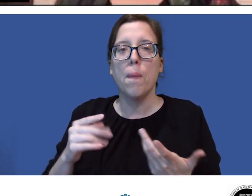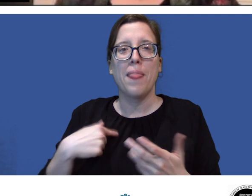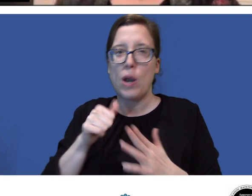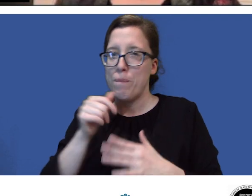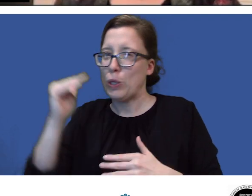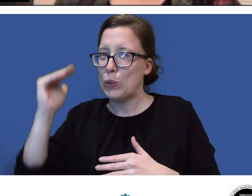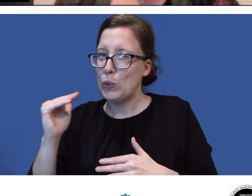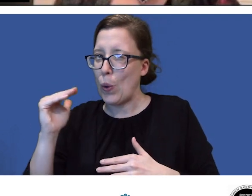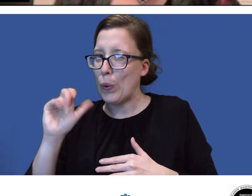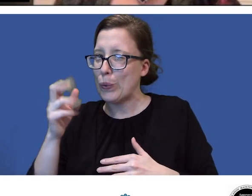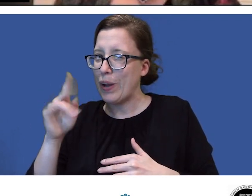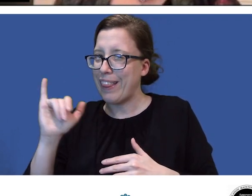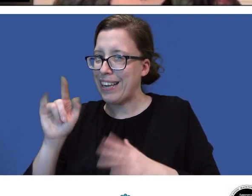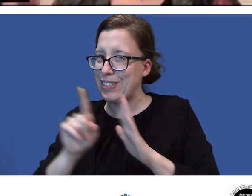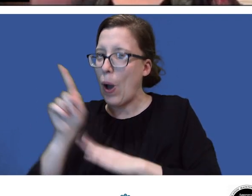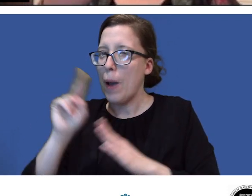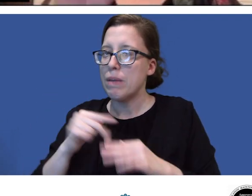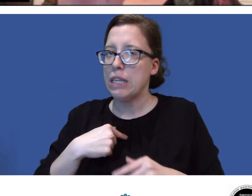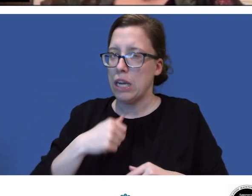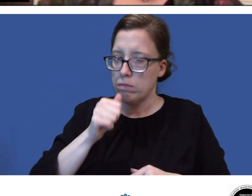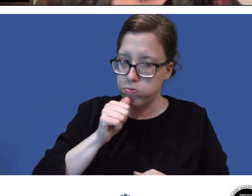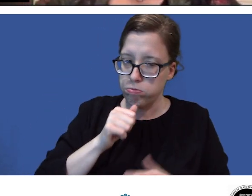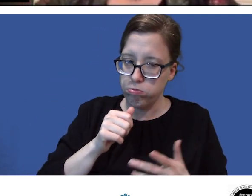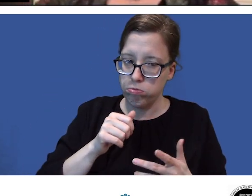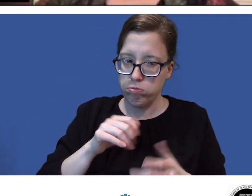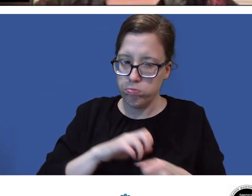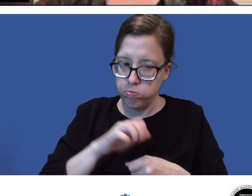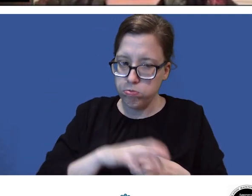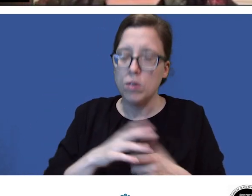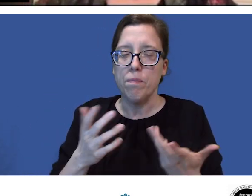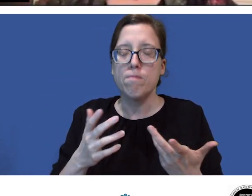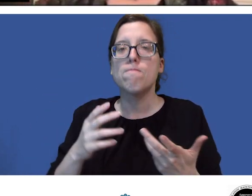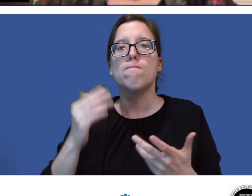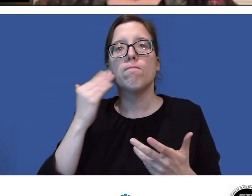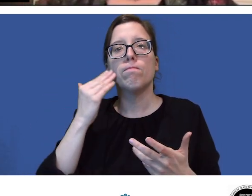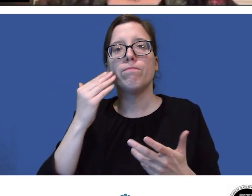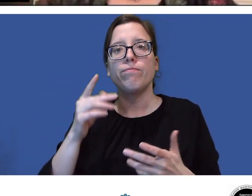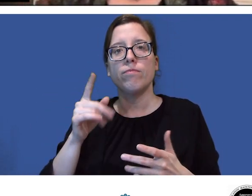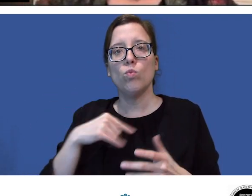Kids know, and I have a communication reminder about that. So you're going to hear me say